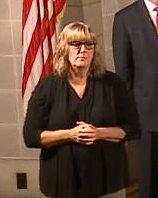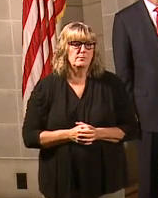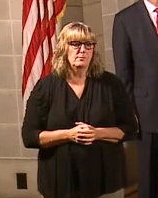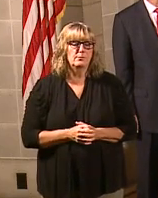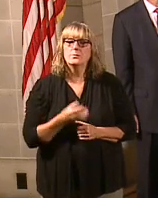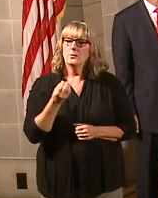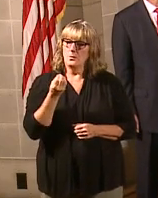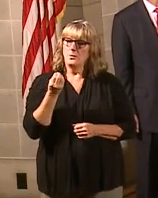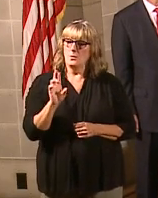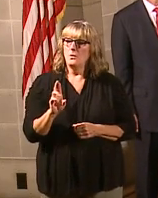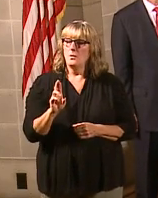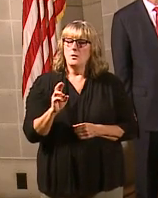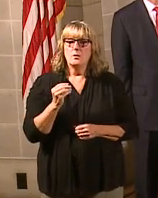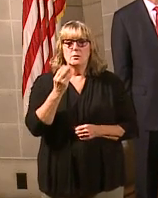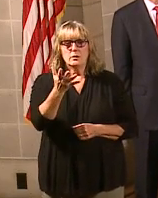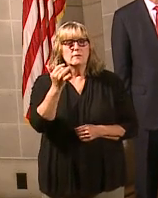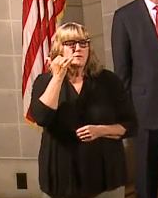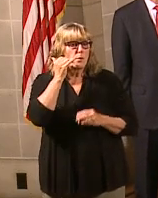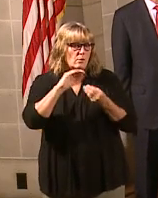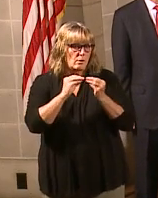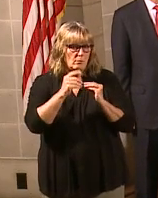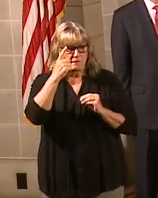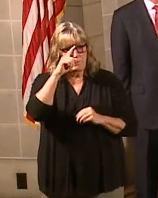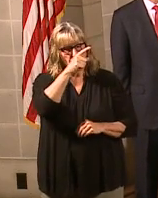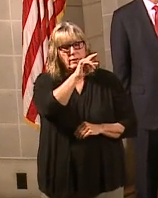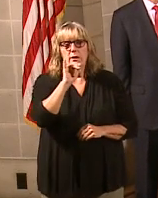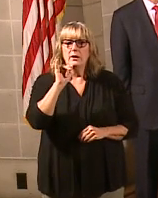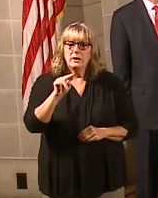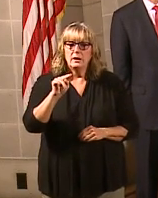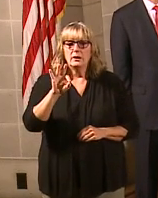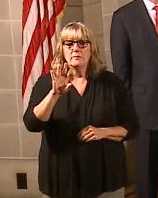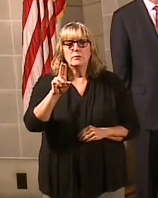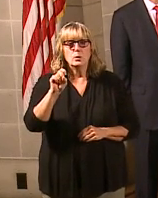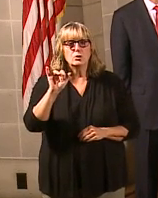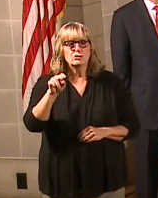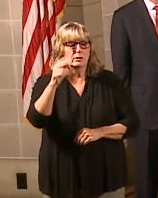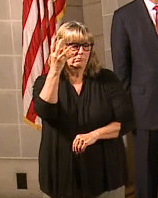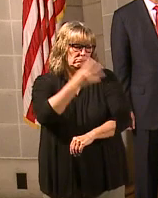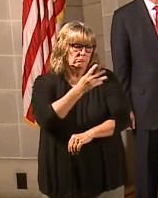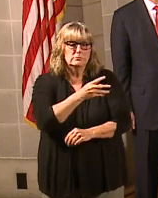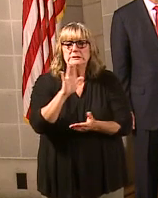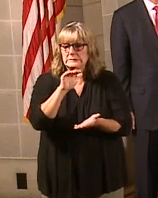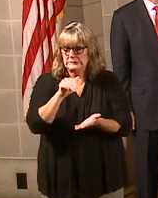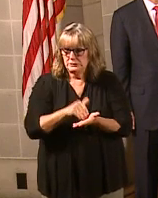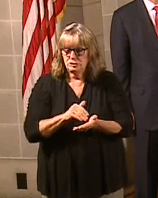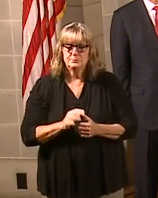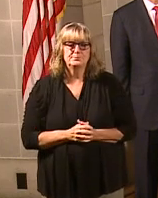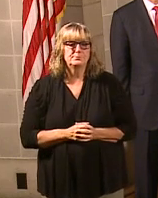IT'S DONE FOR THE CHI HOSPITALS